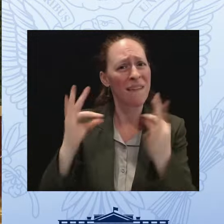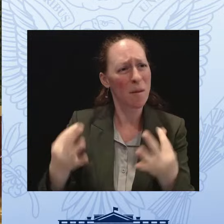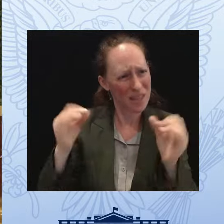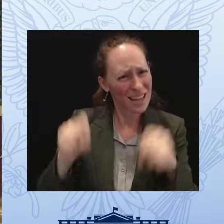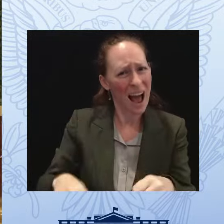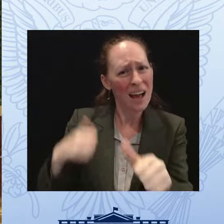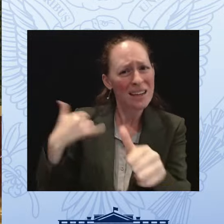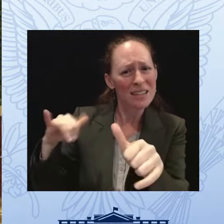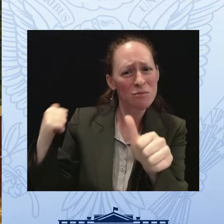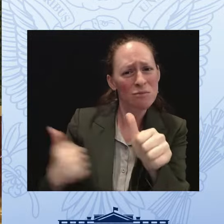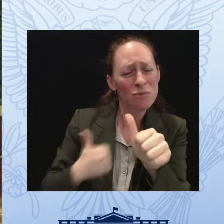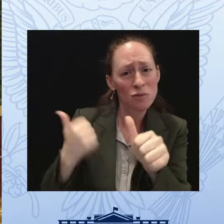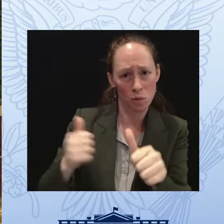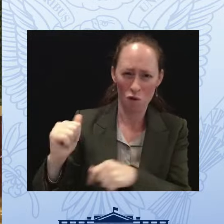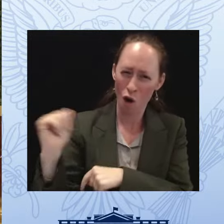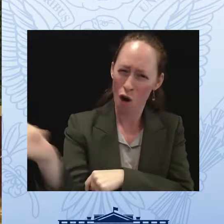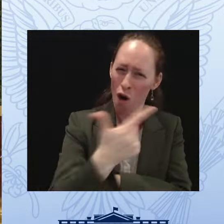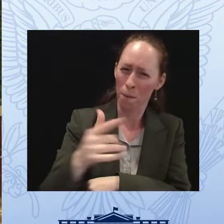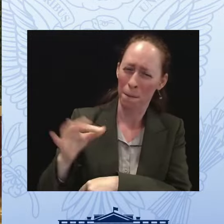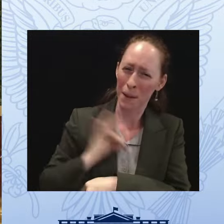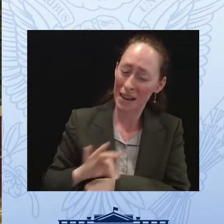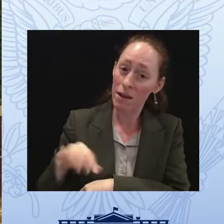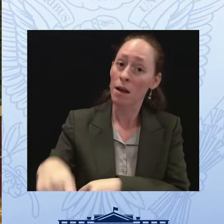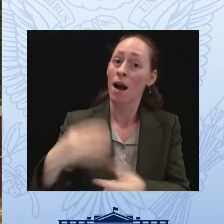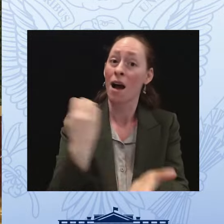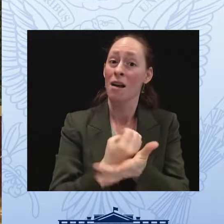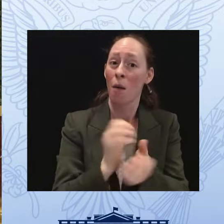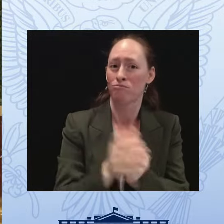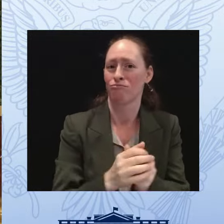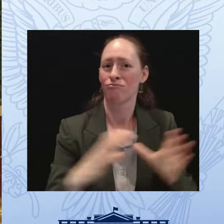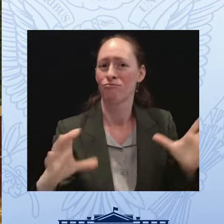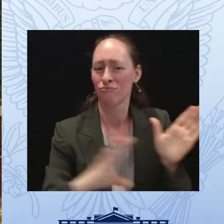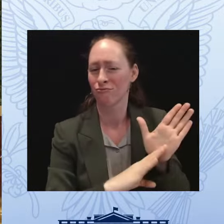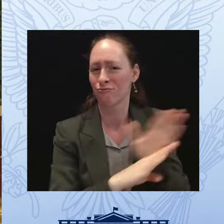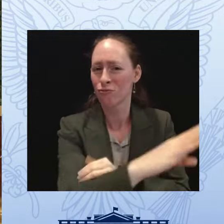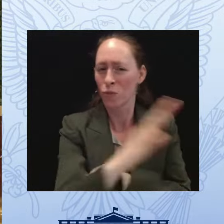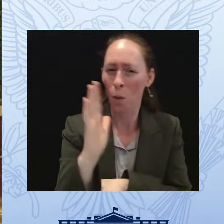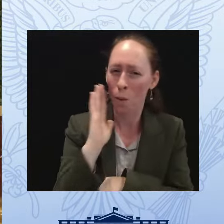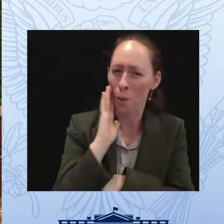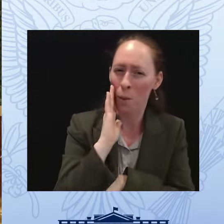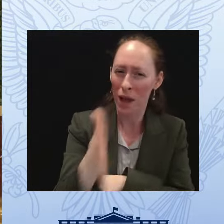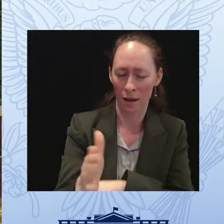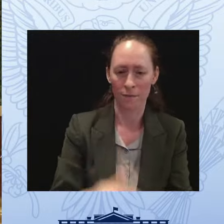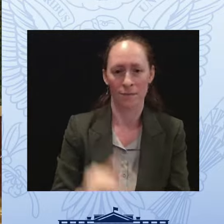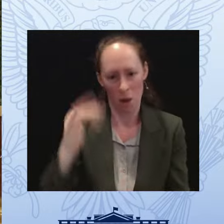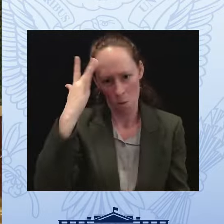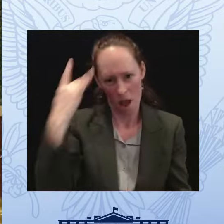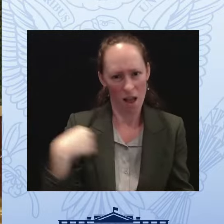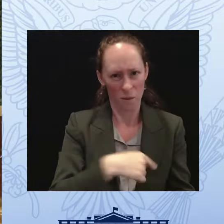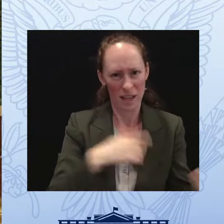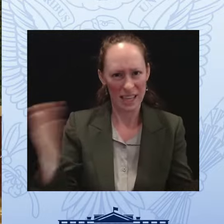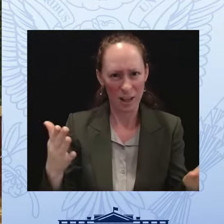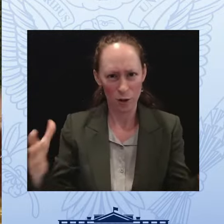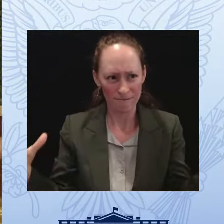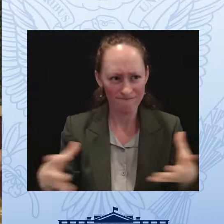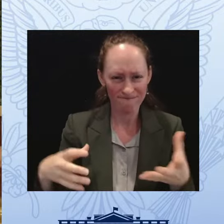And it's the future of our workforce, how we strengthen the economy from the bottom up and the middle out.